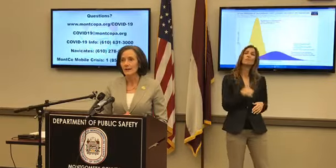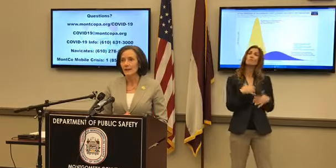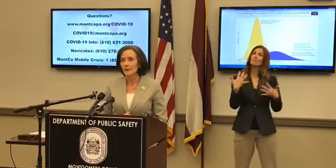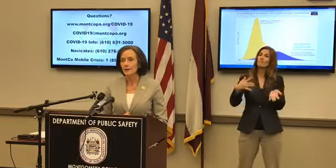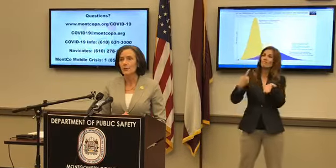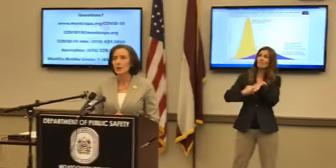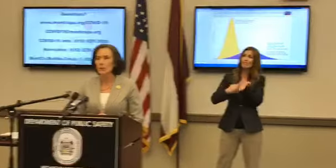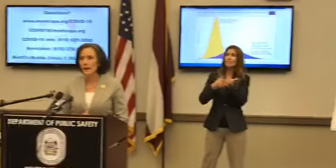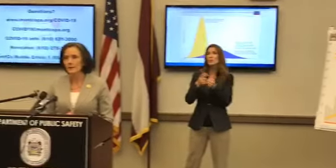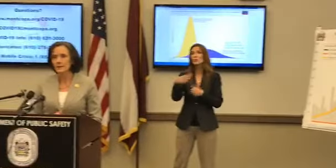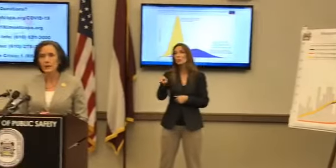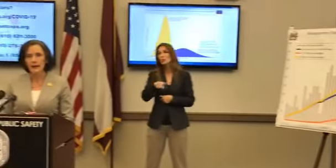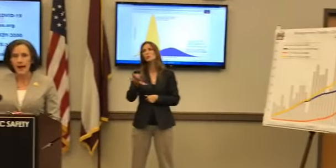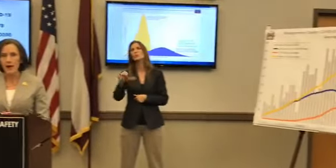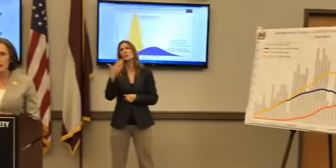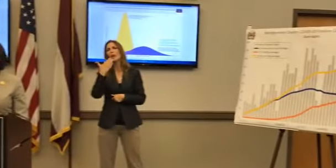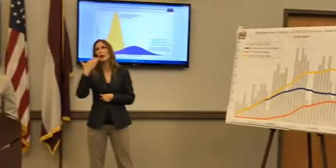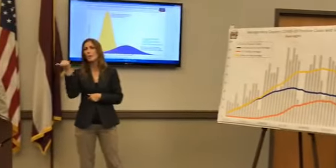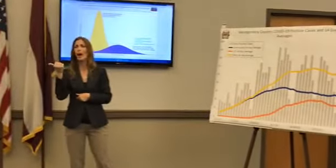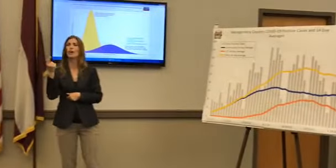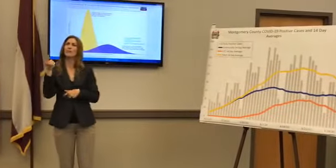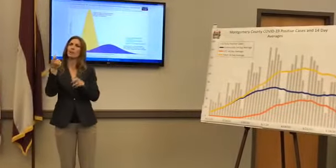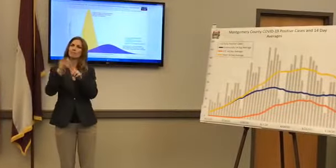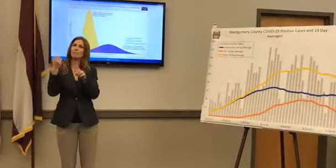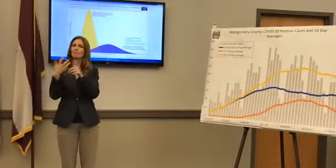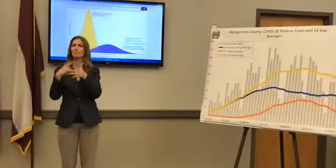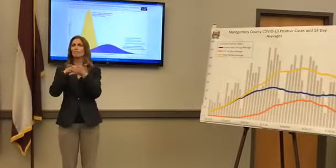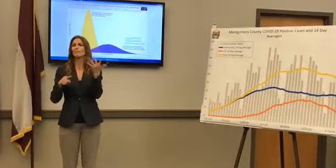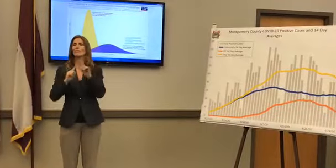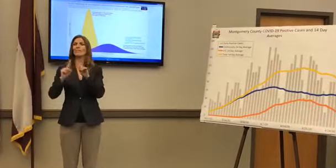doing our best to break out some of the different types of cases here in the